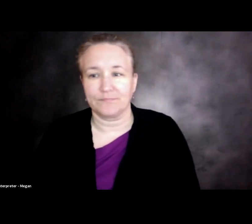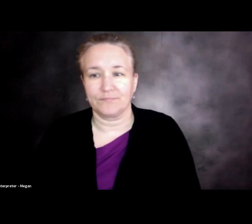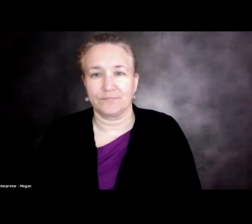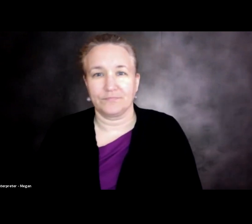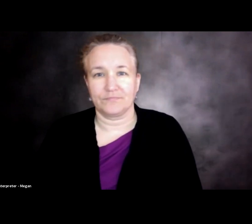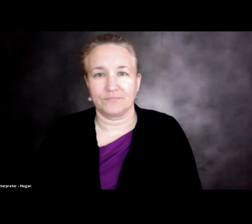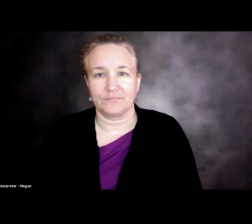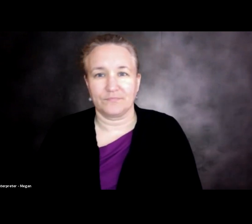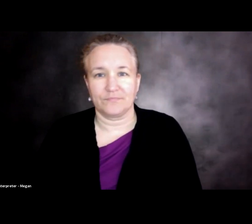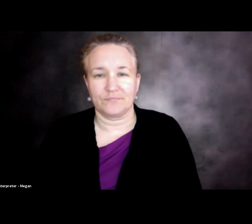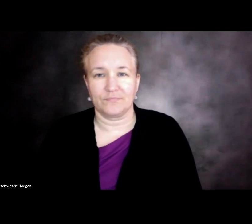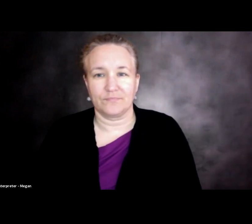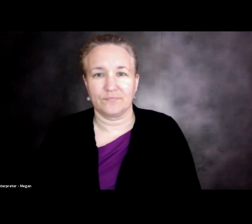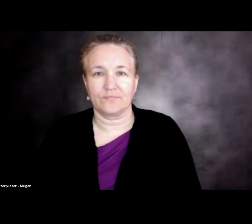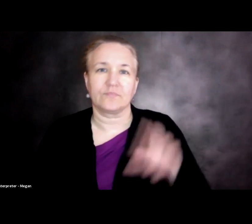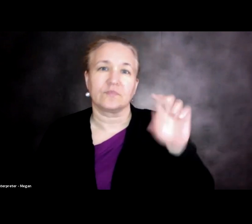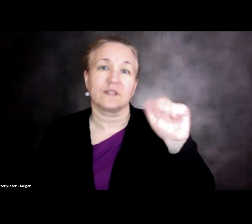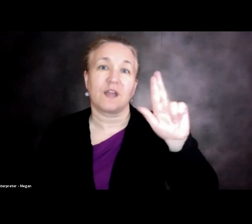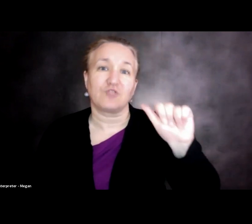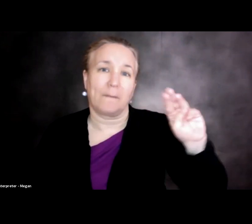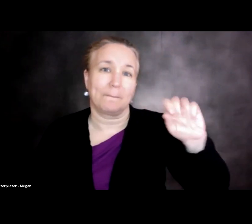Sarah Maza argued that the presence